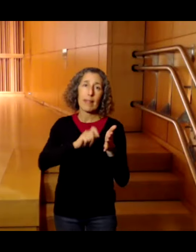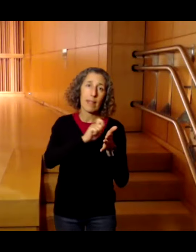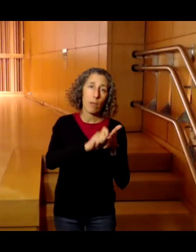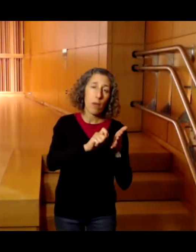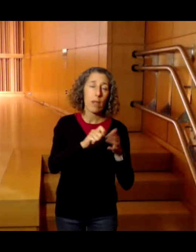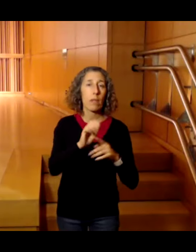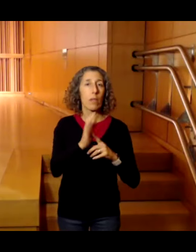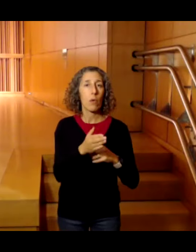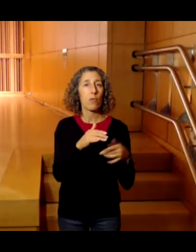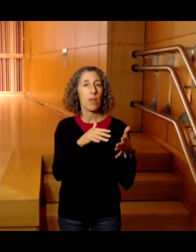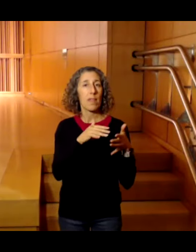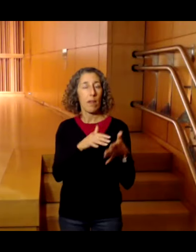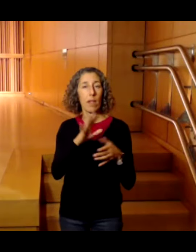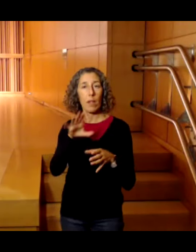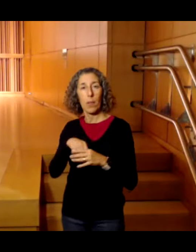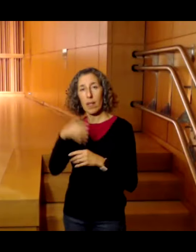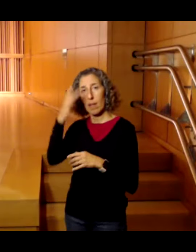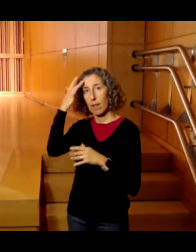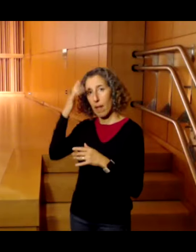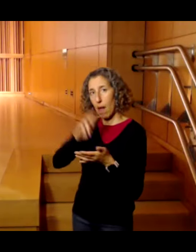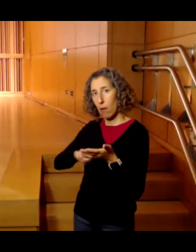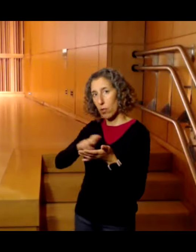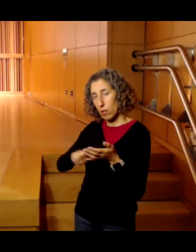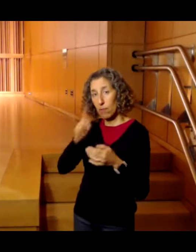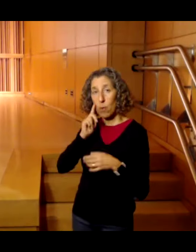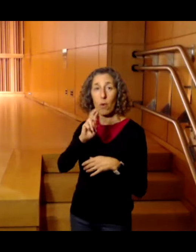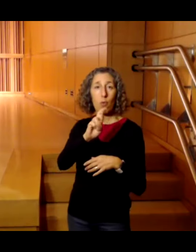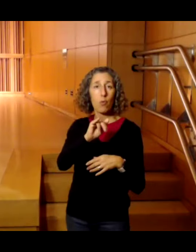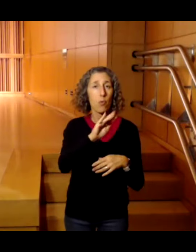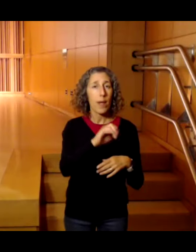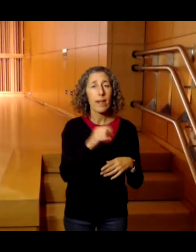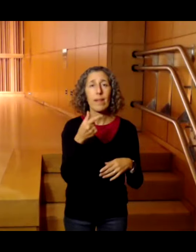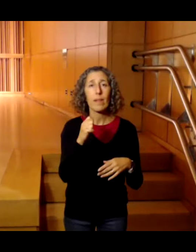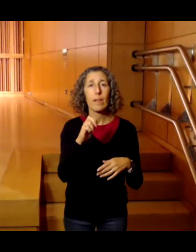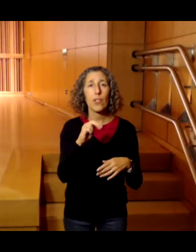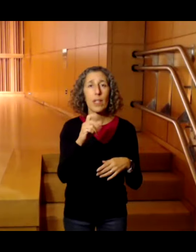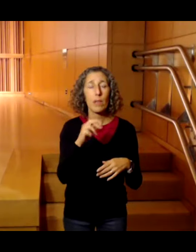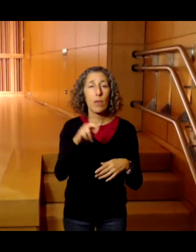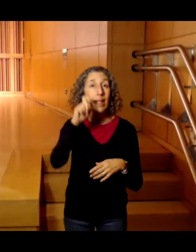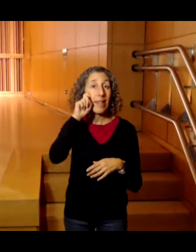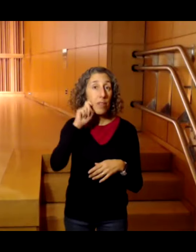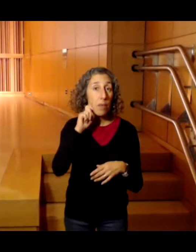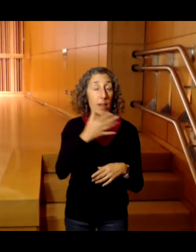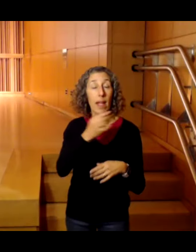on matters of race, gender, sexuality, and the American character.